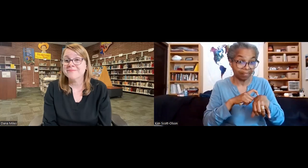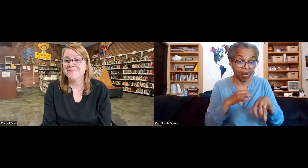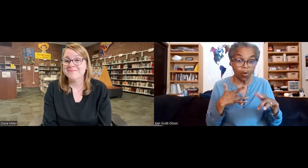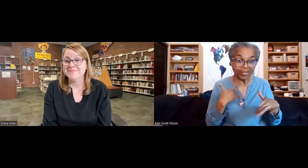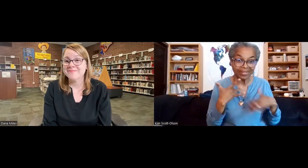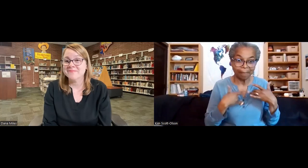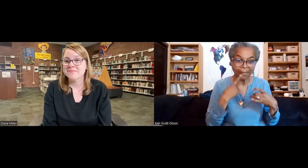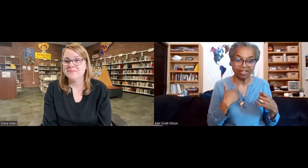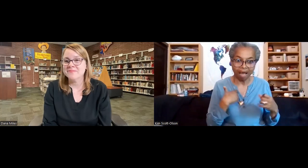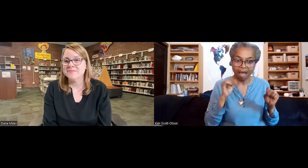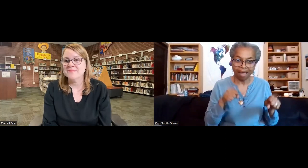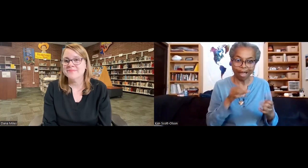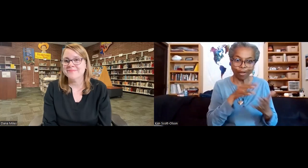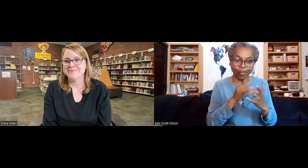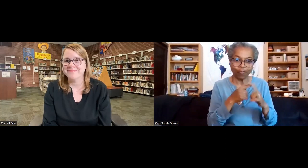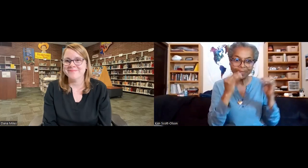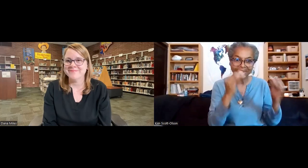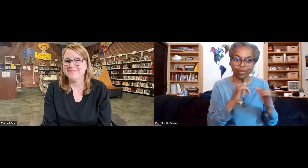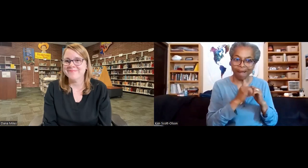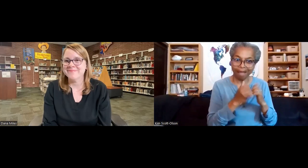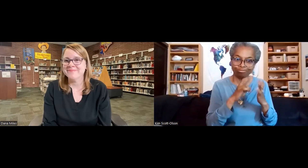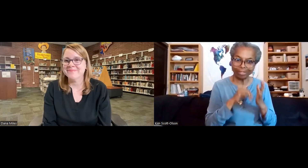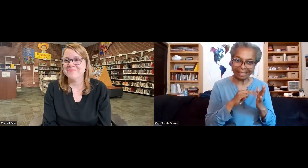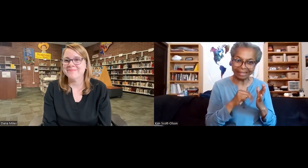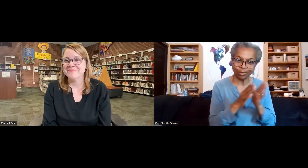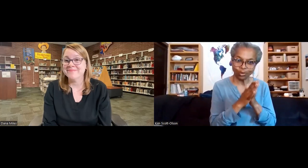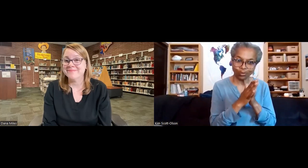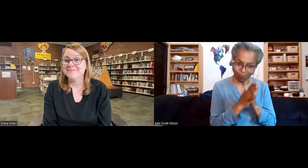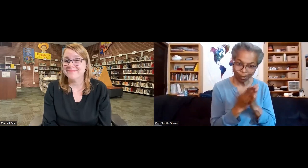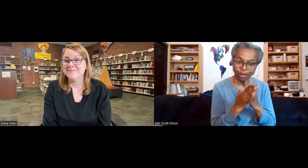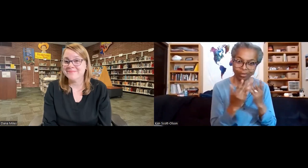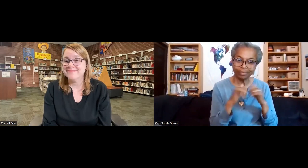and I was thrilled to be able to learn from the teacher, to see how she was able to convey a story